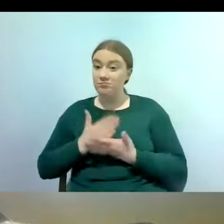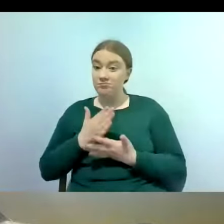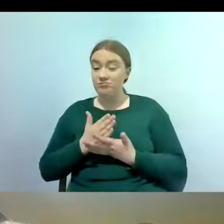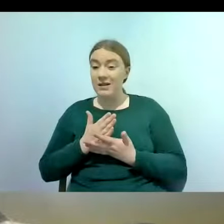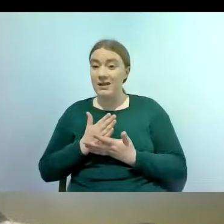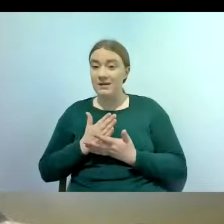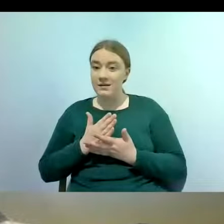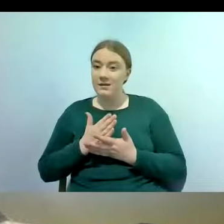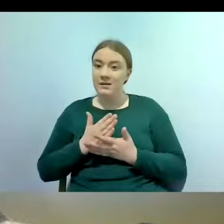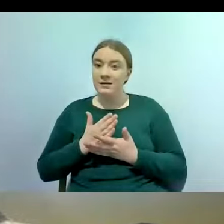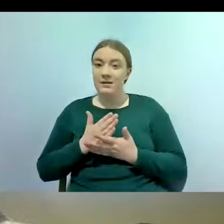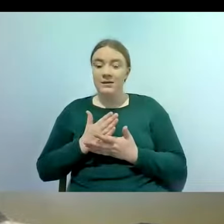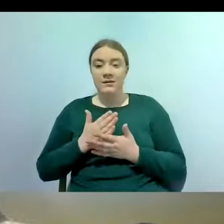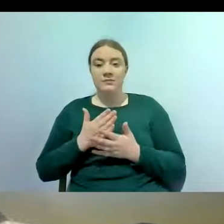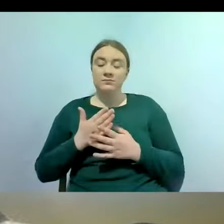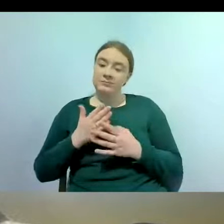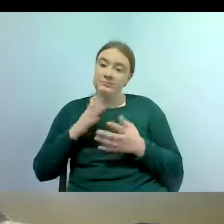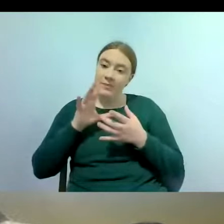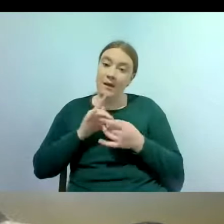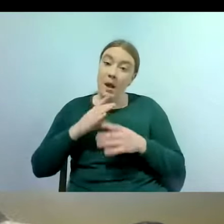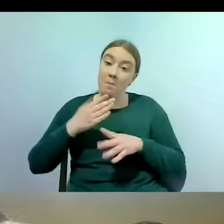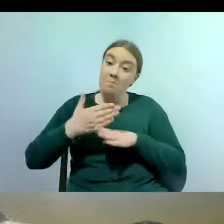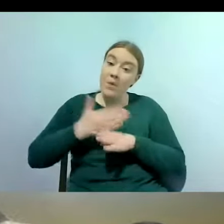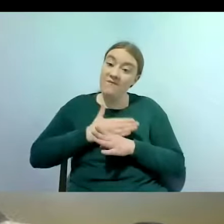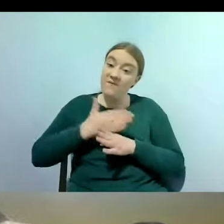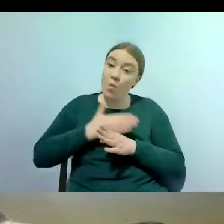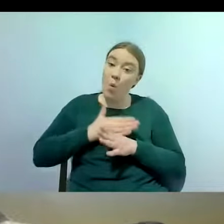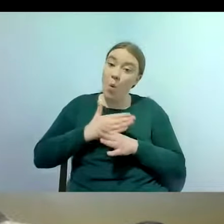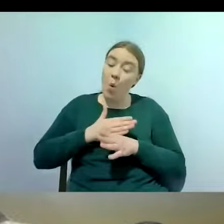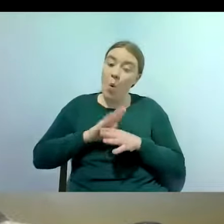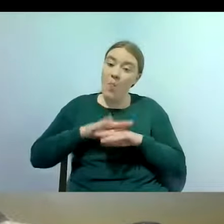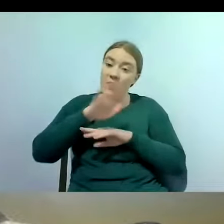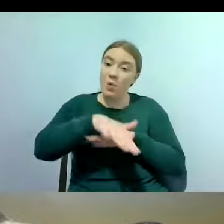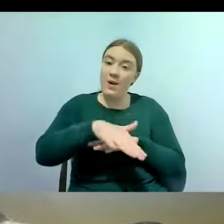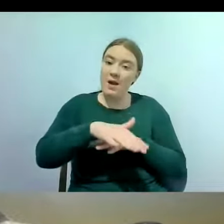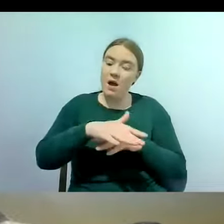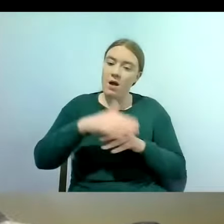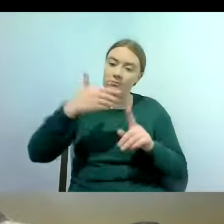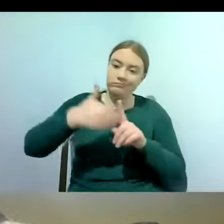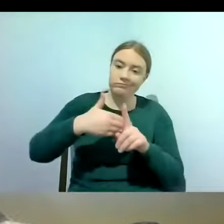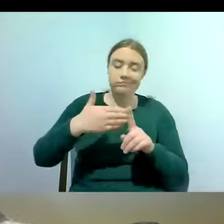um before providing a baseline of how migration fish are currently using the river